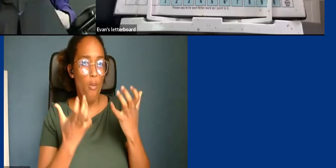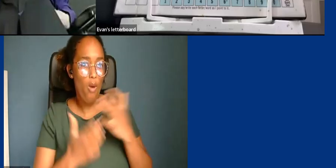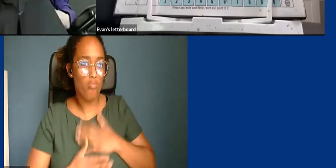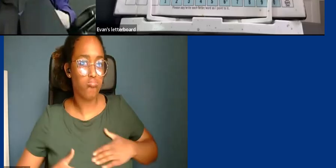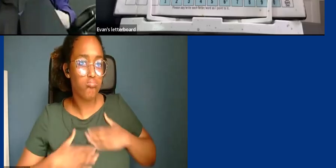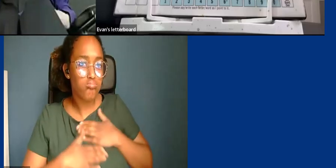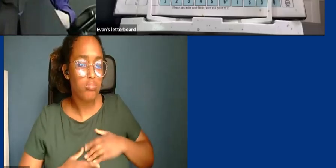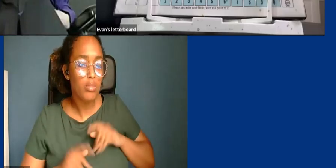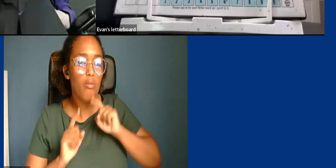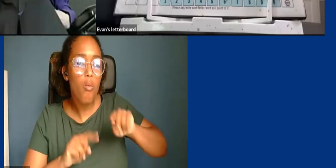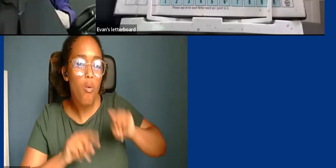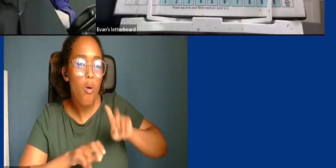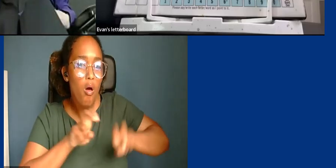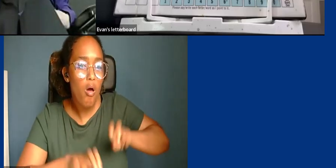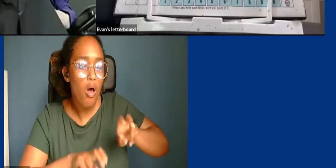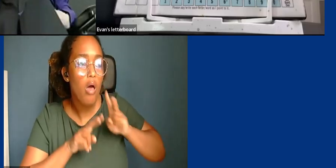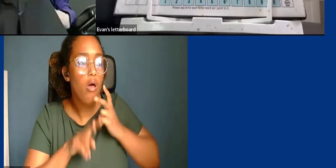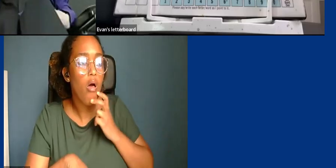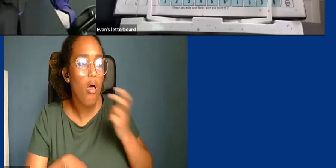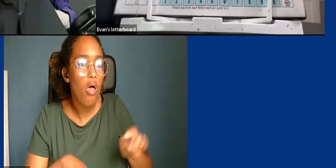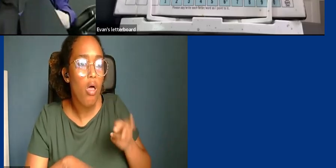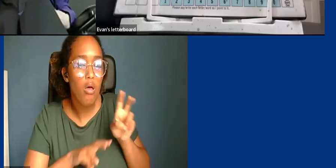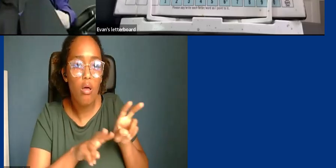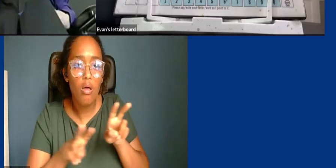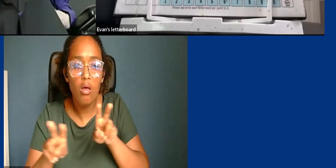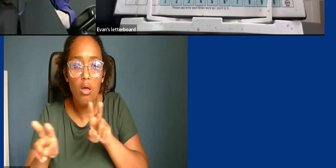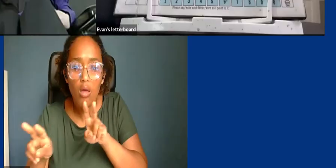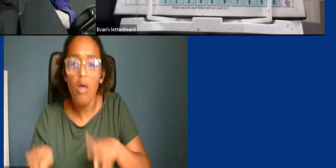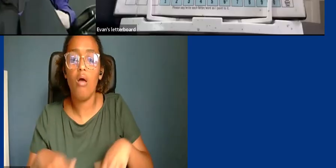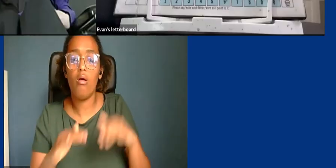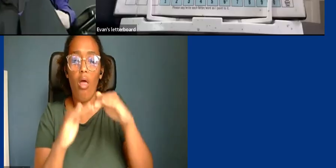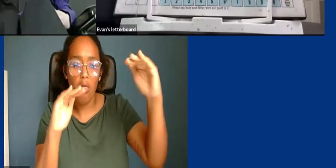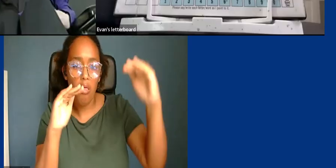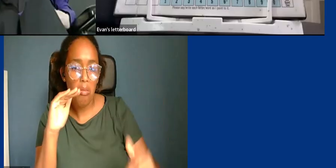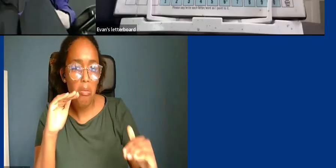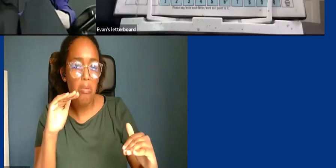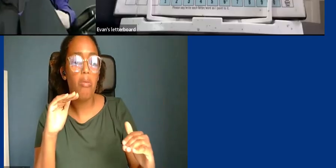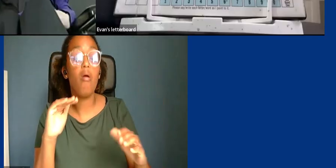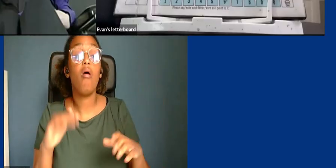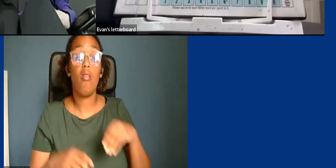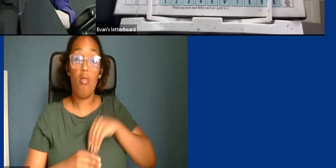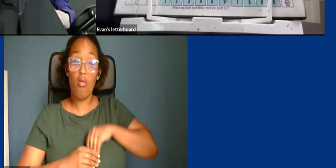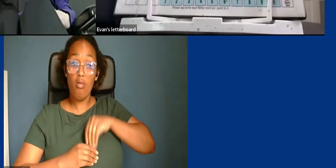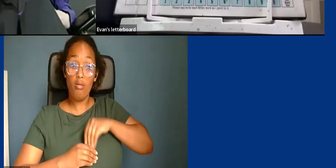and their sense of self confirmed and strengthened, unquote. quote.